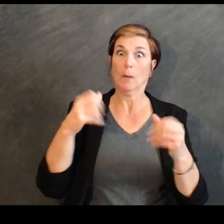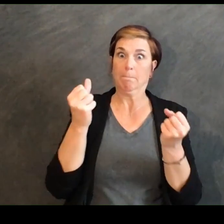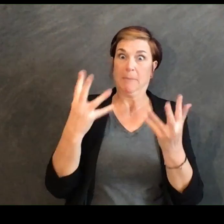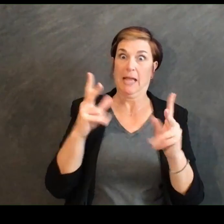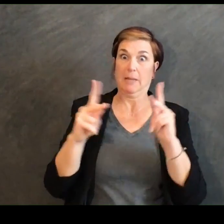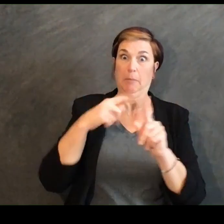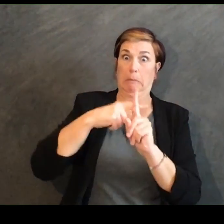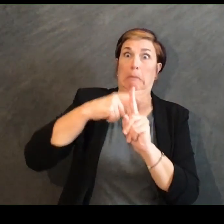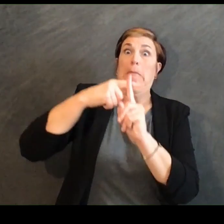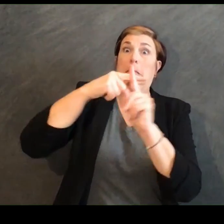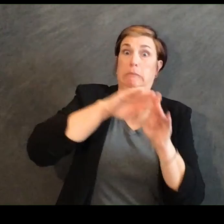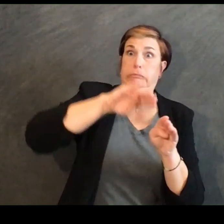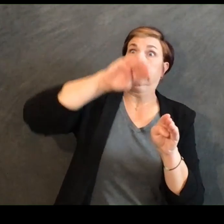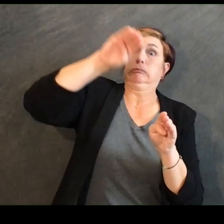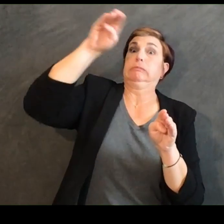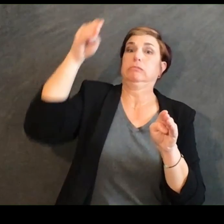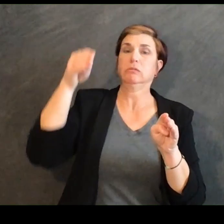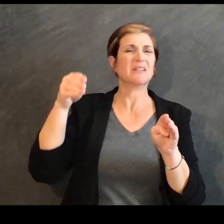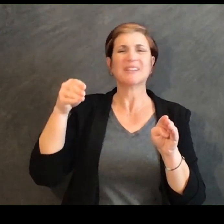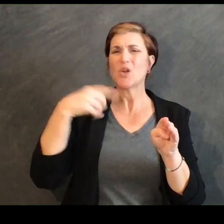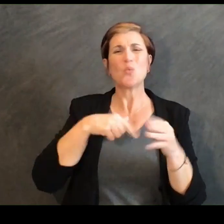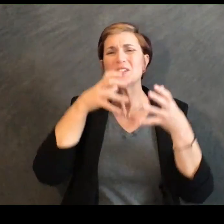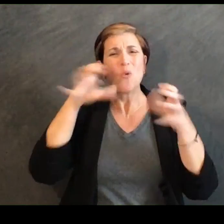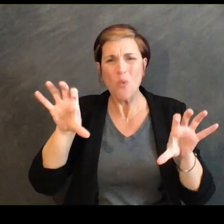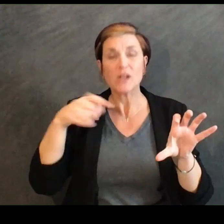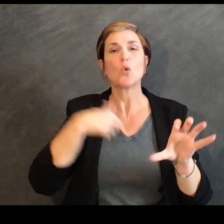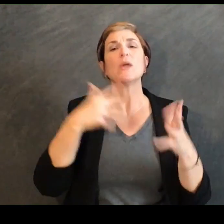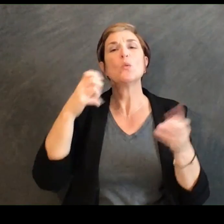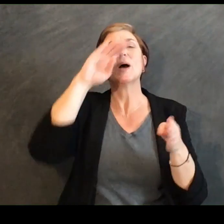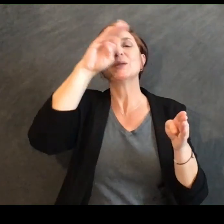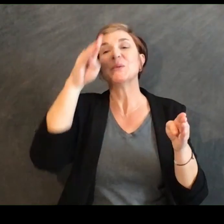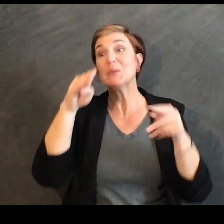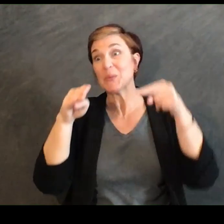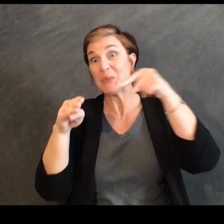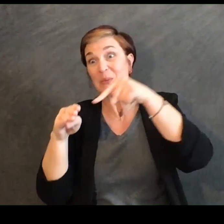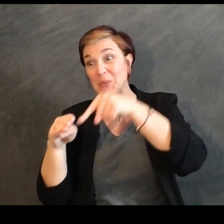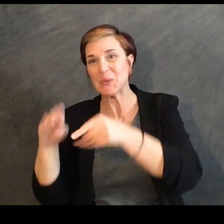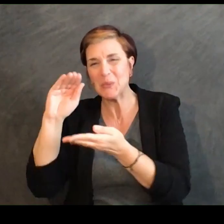small mound and I think what we've done today is something that is going to be a